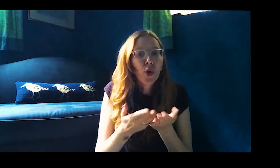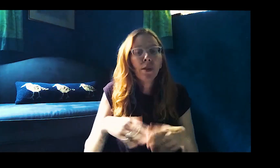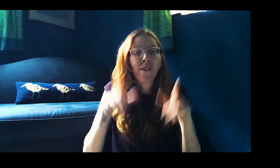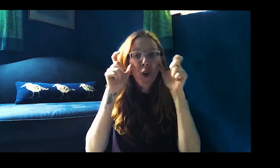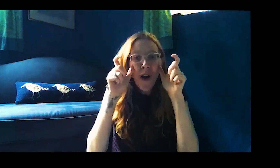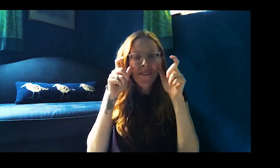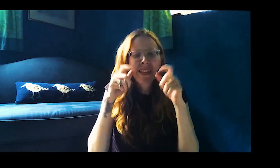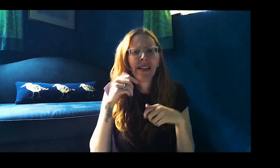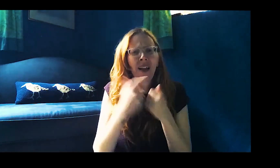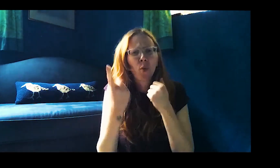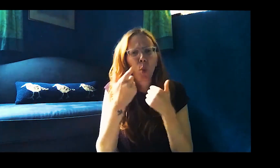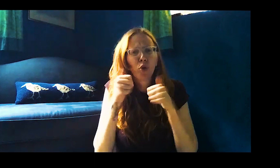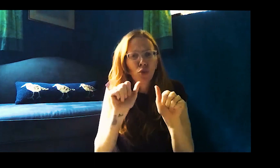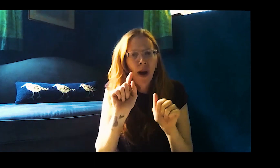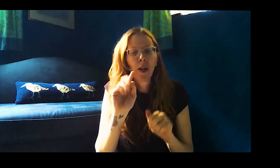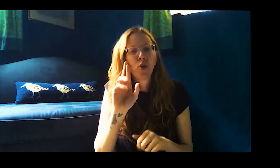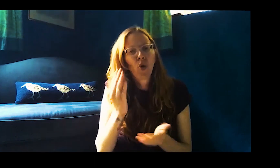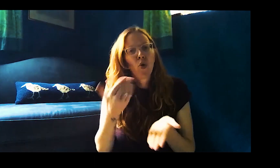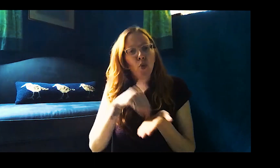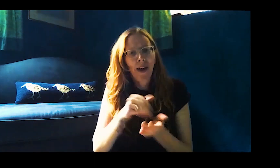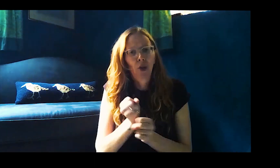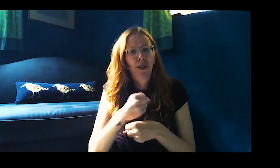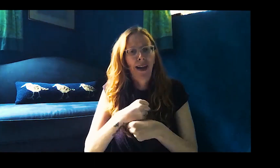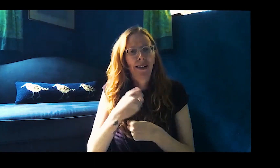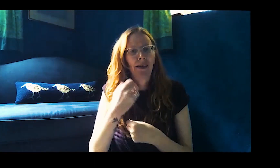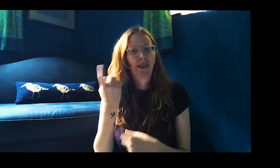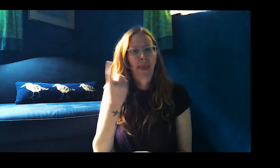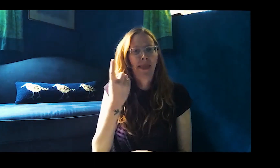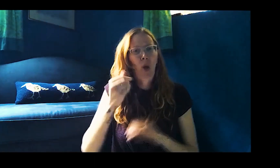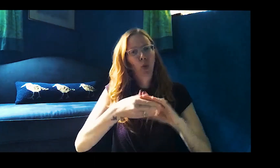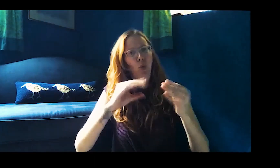and even in movies and books and with photography, we try to recreate these